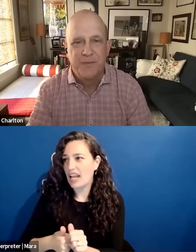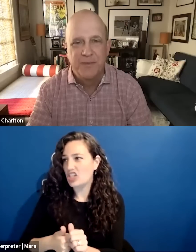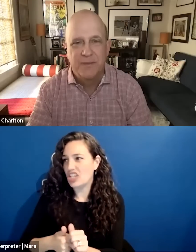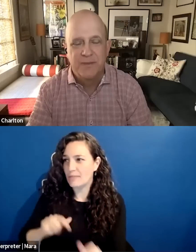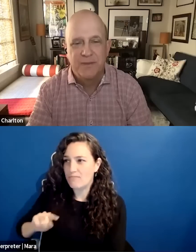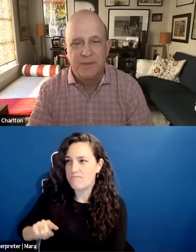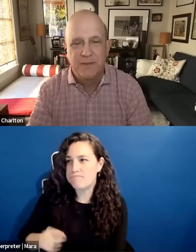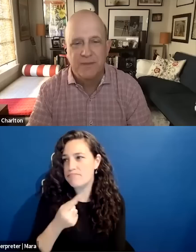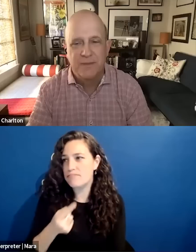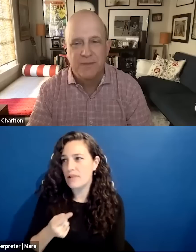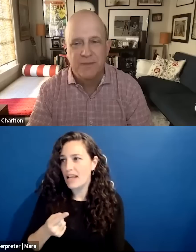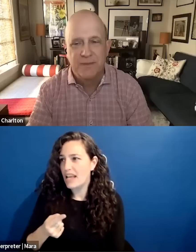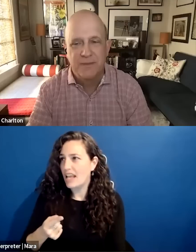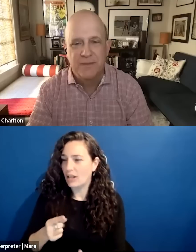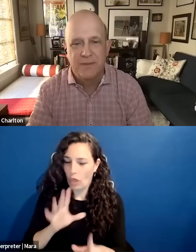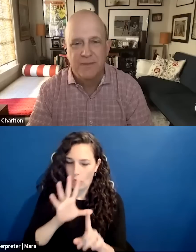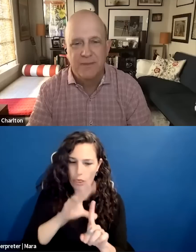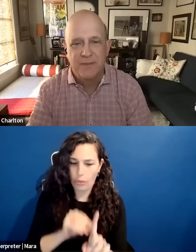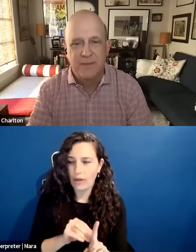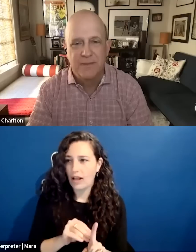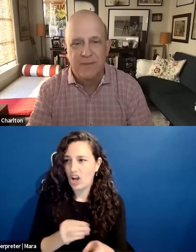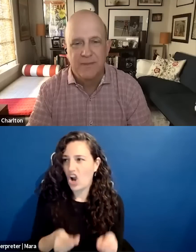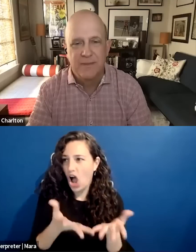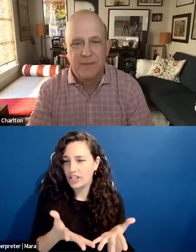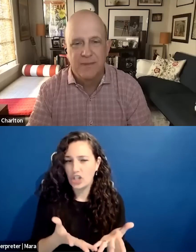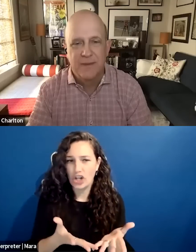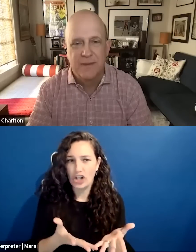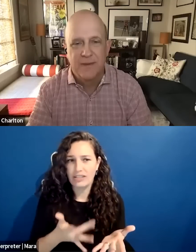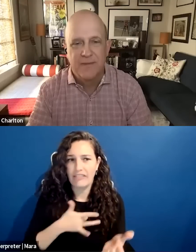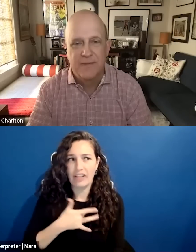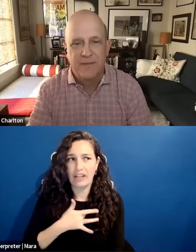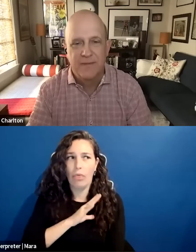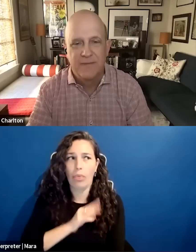And then in "The Flash", my role was this like